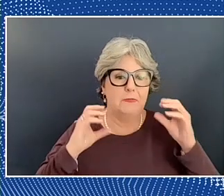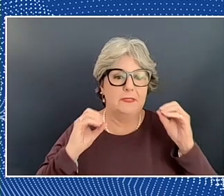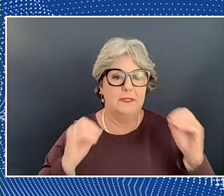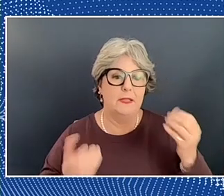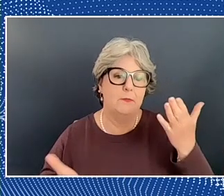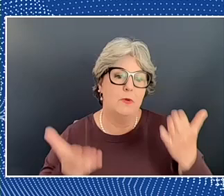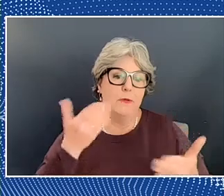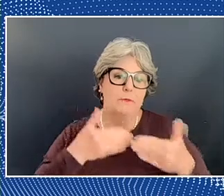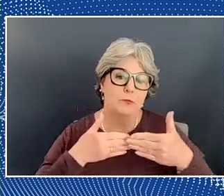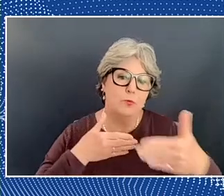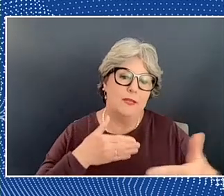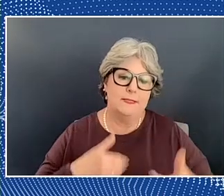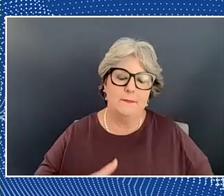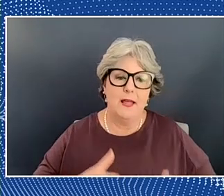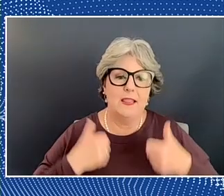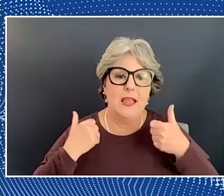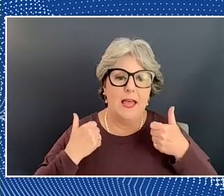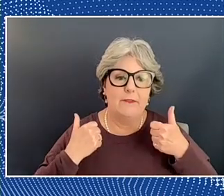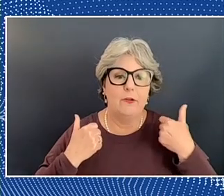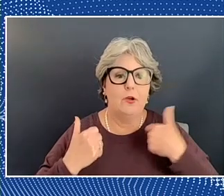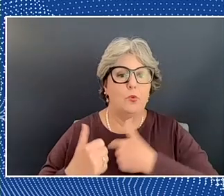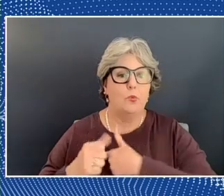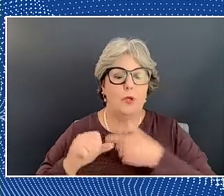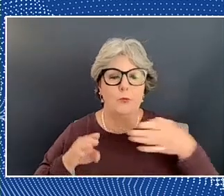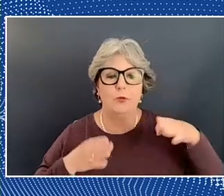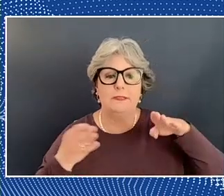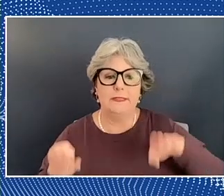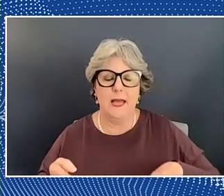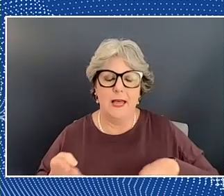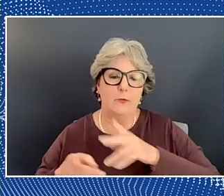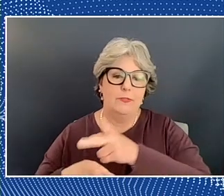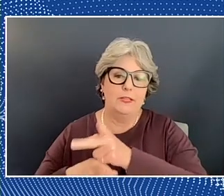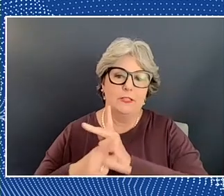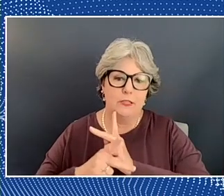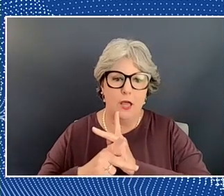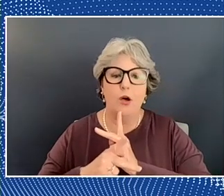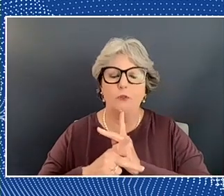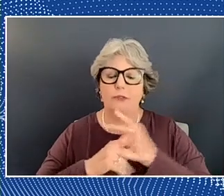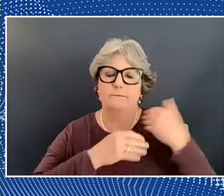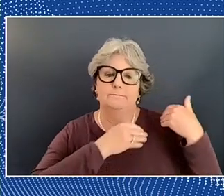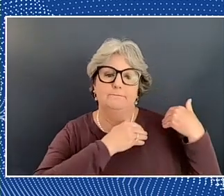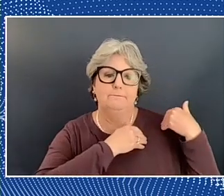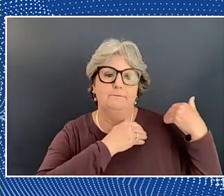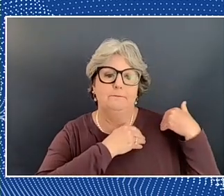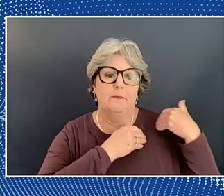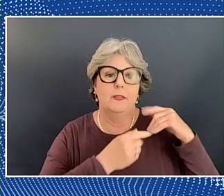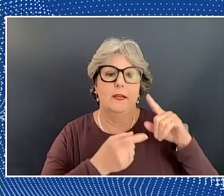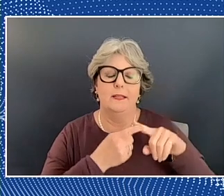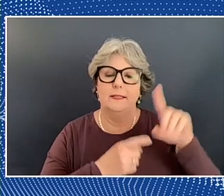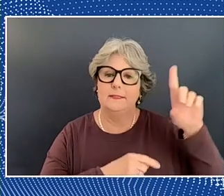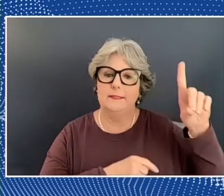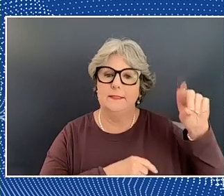rest of my life. We will die with these loans hanging over our heads, unless the DOE and Nelnet are